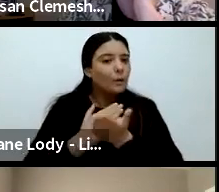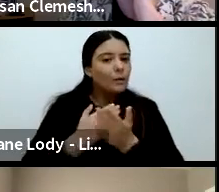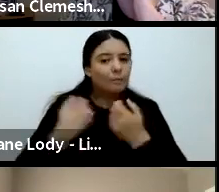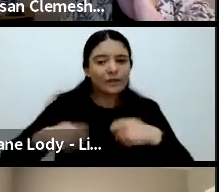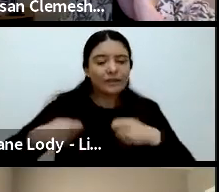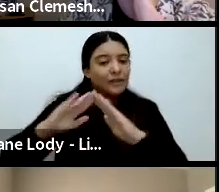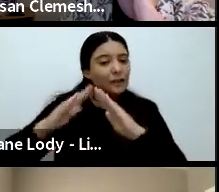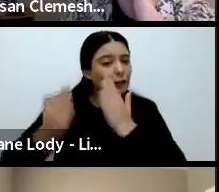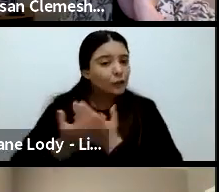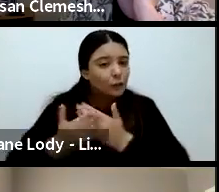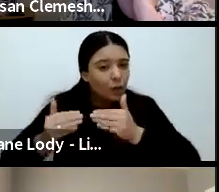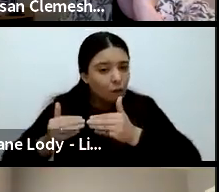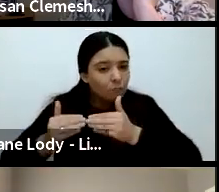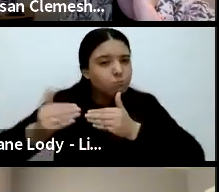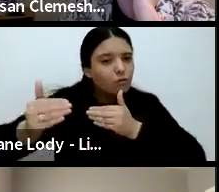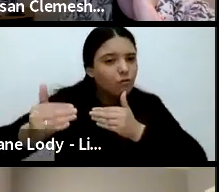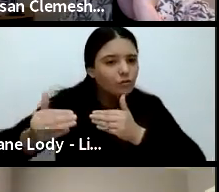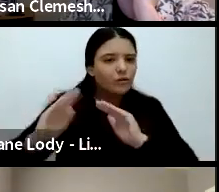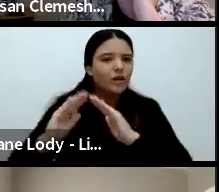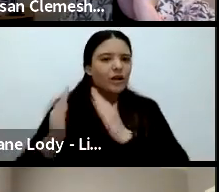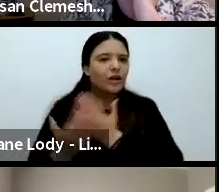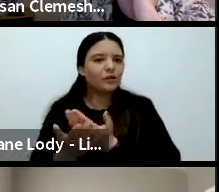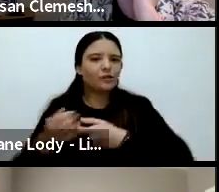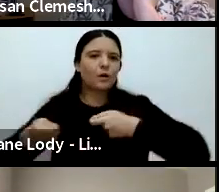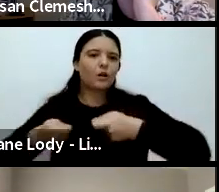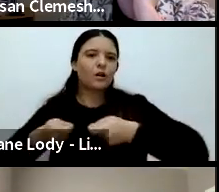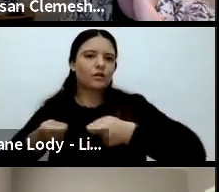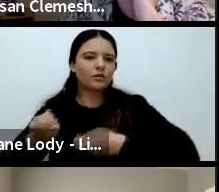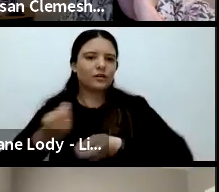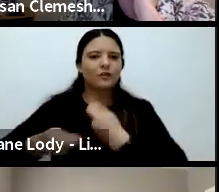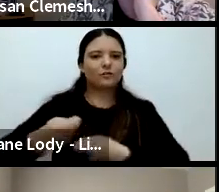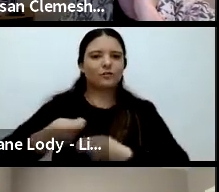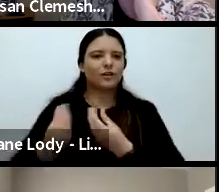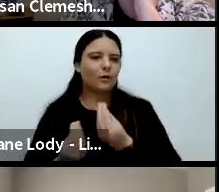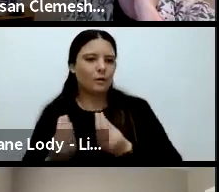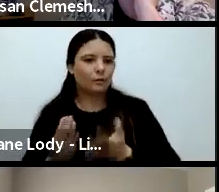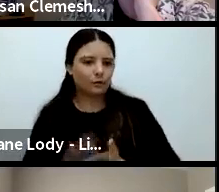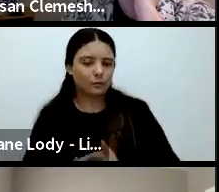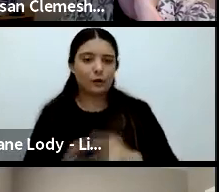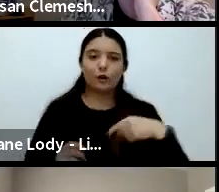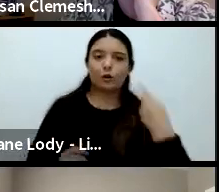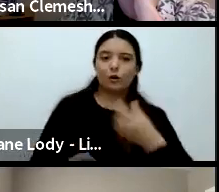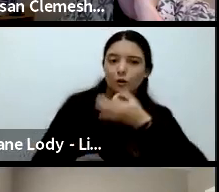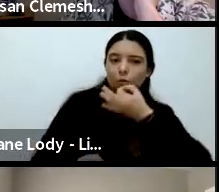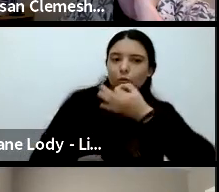ee to suggest all these cool to suggest all these cool things. We just don't have have We just don't have have to make